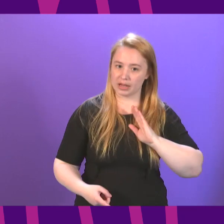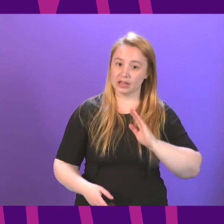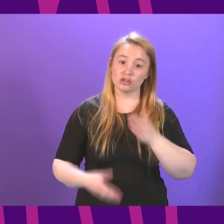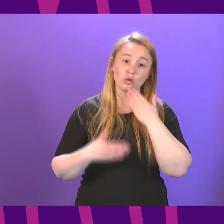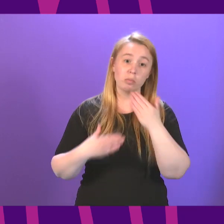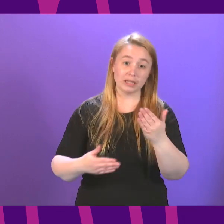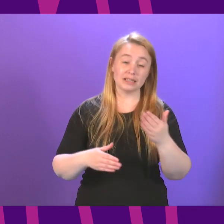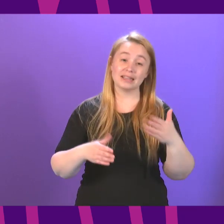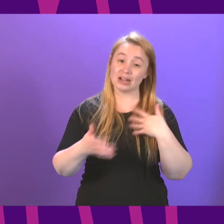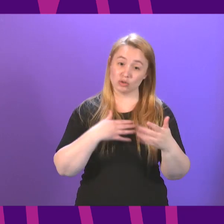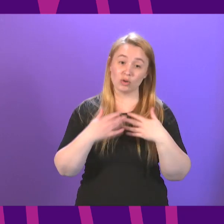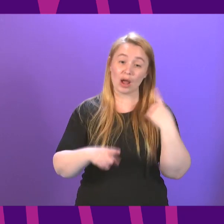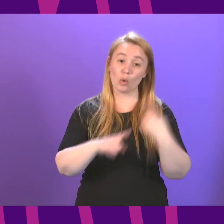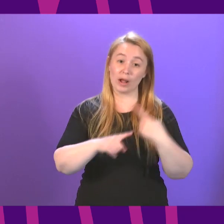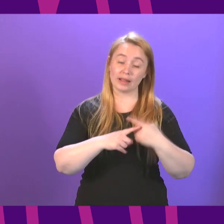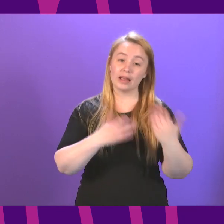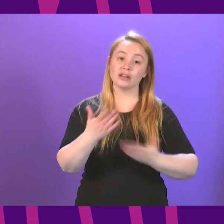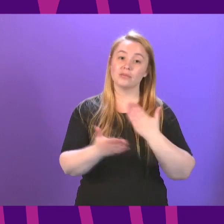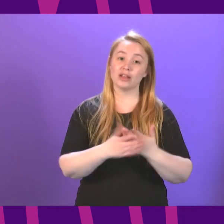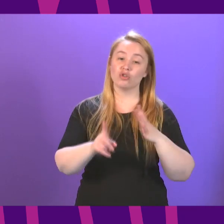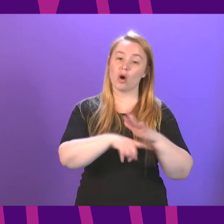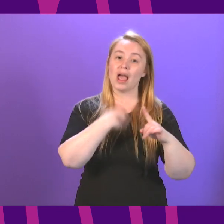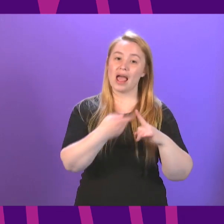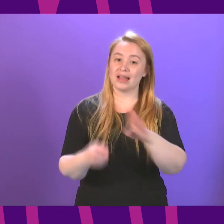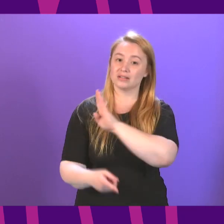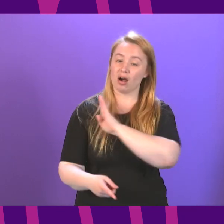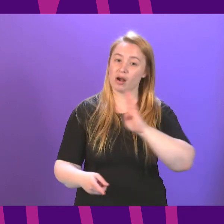to prevent veterans’ health issues from increasing due to unnecessary delay?